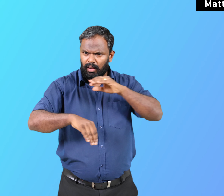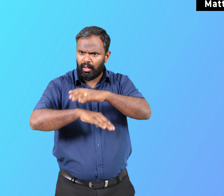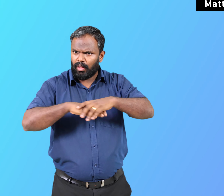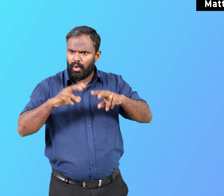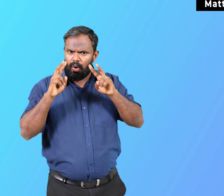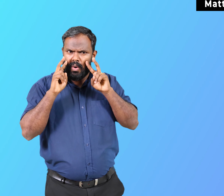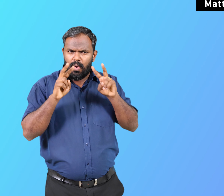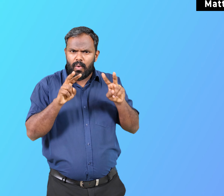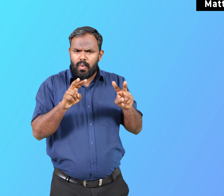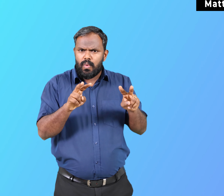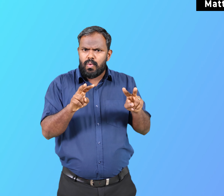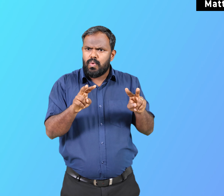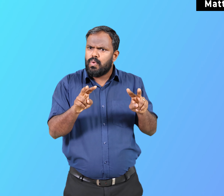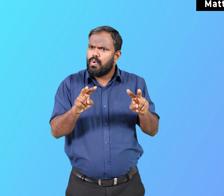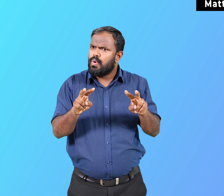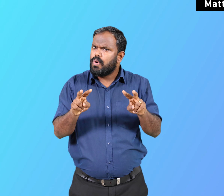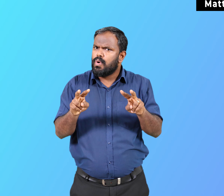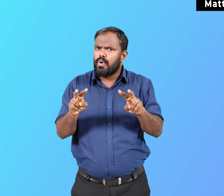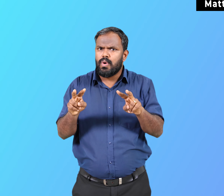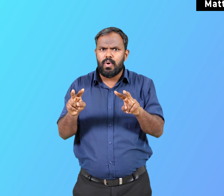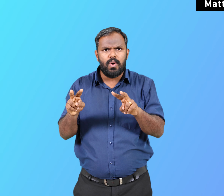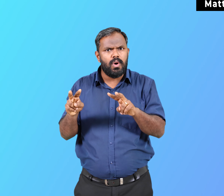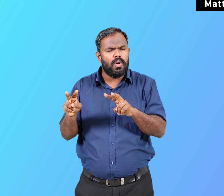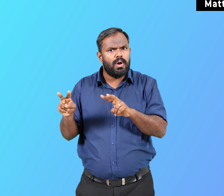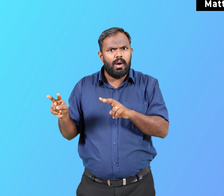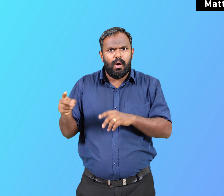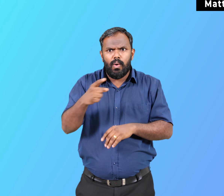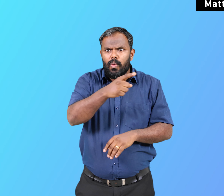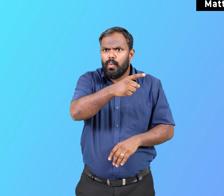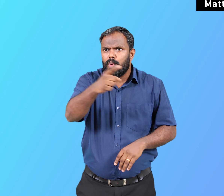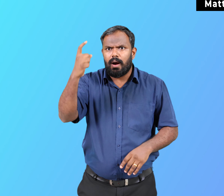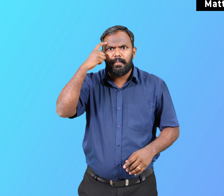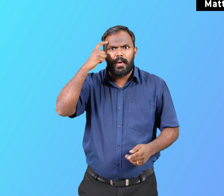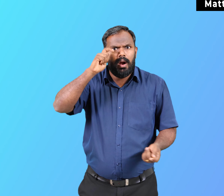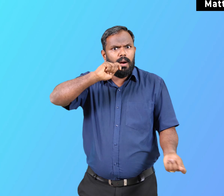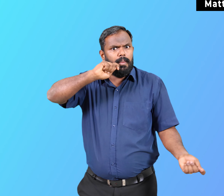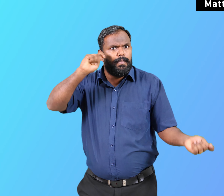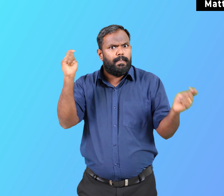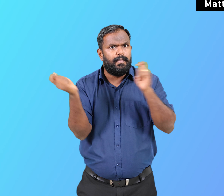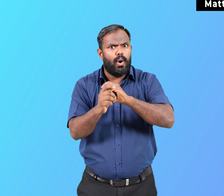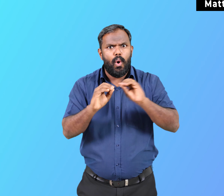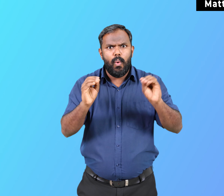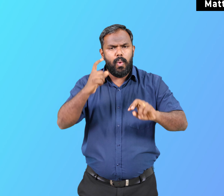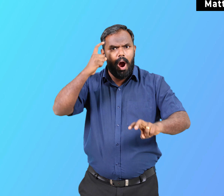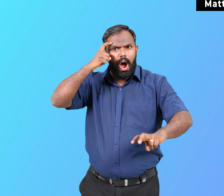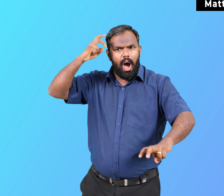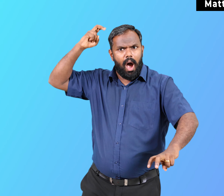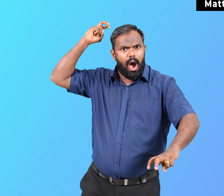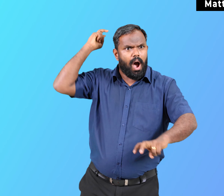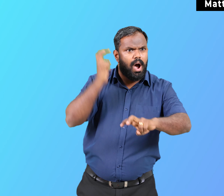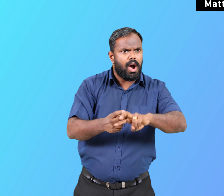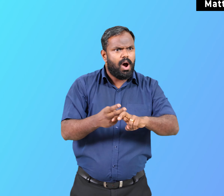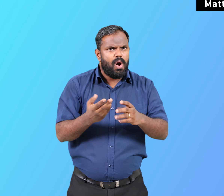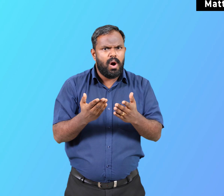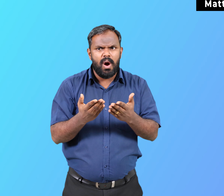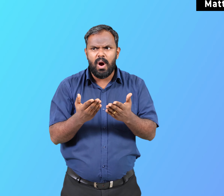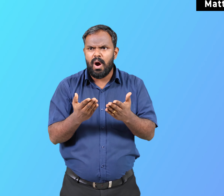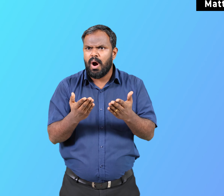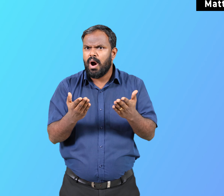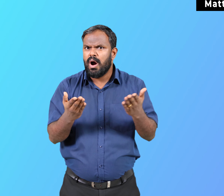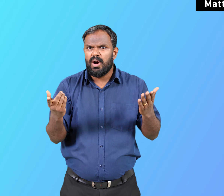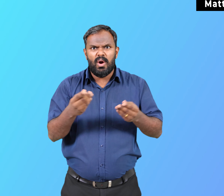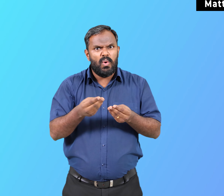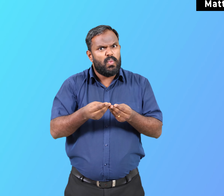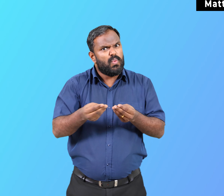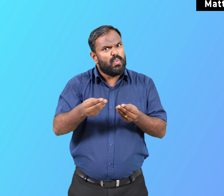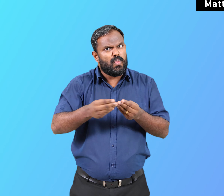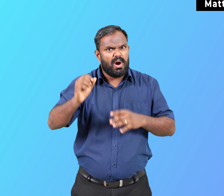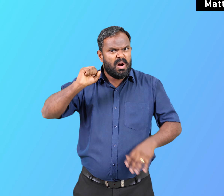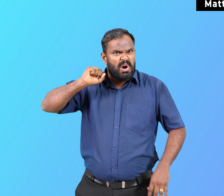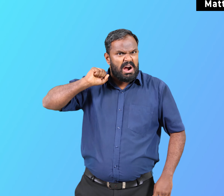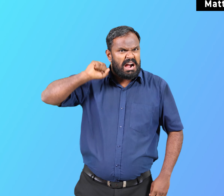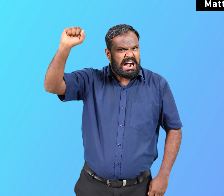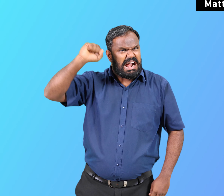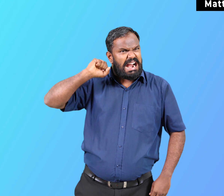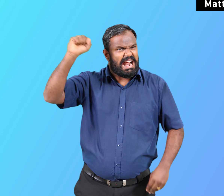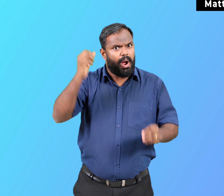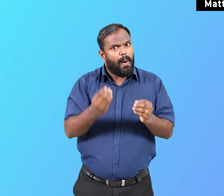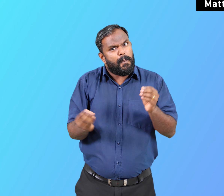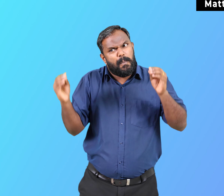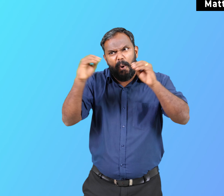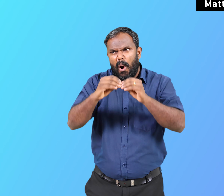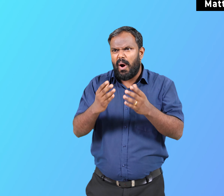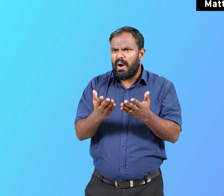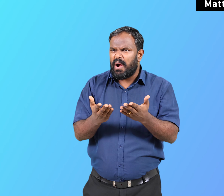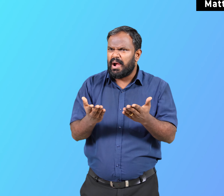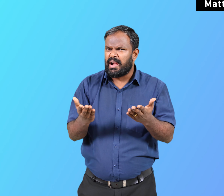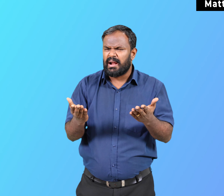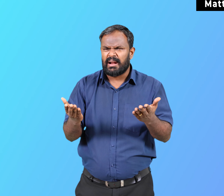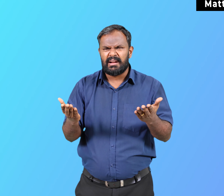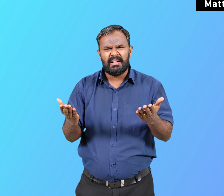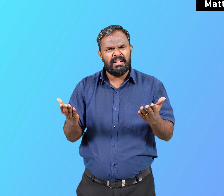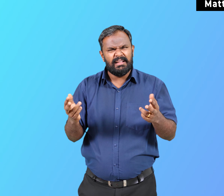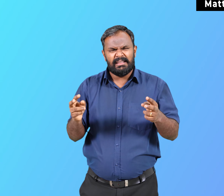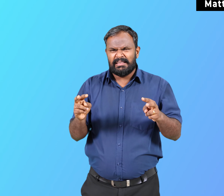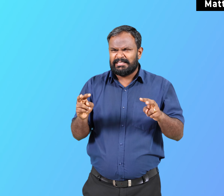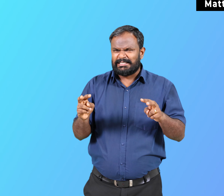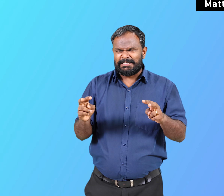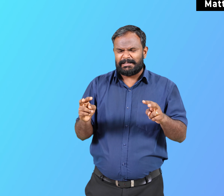Pilate saw that there was nothing he could do to make the people change. In fact, it looked as if there would be a riot.